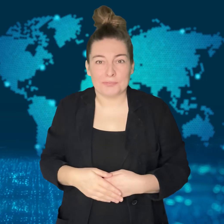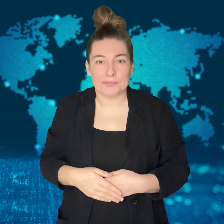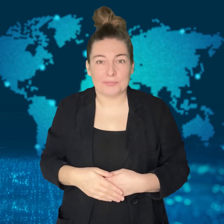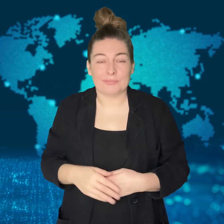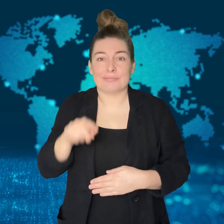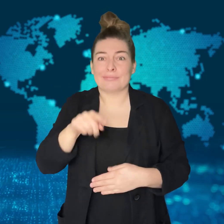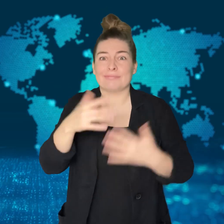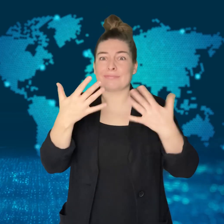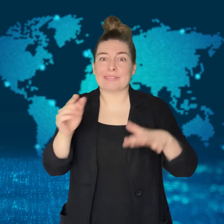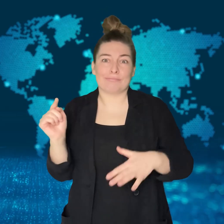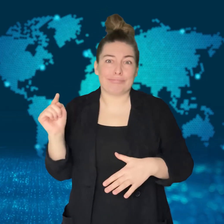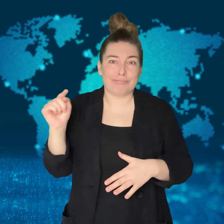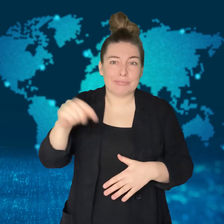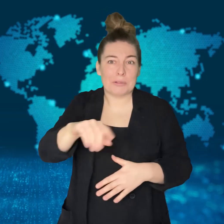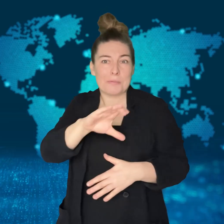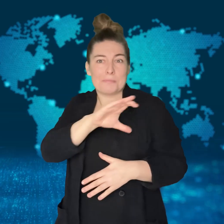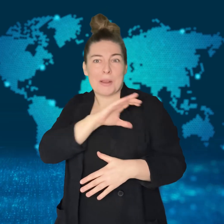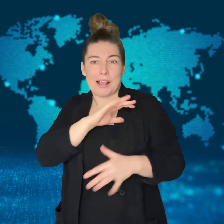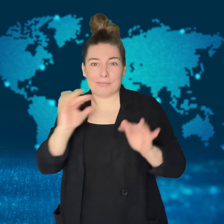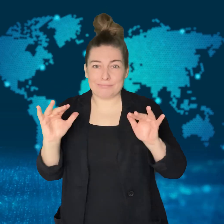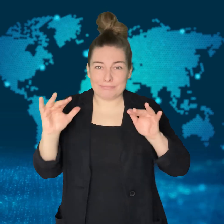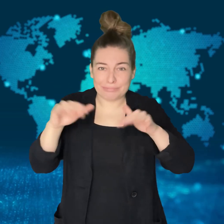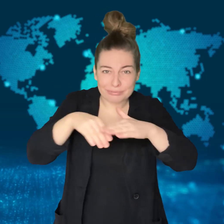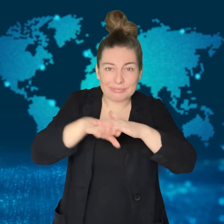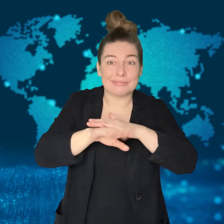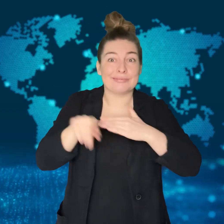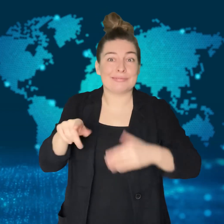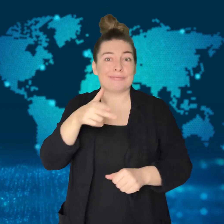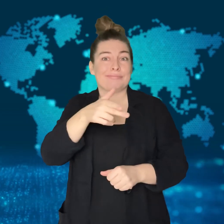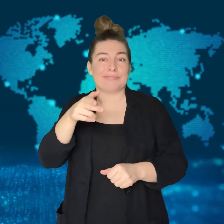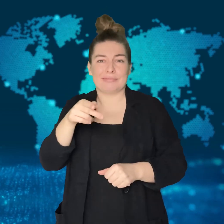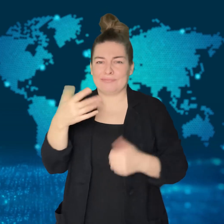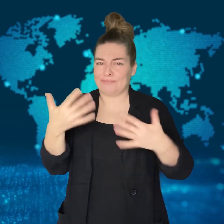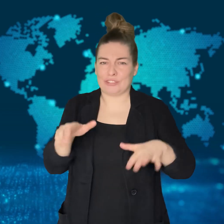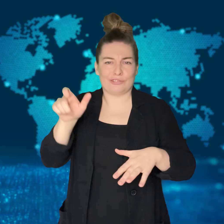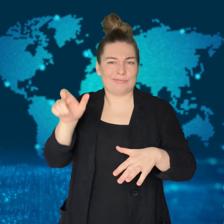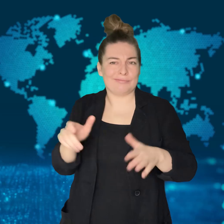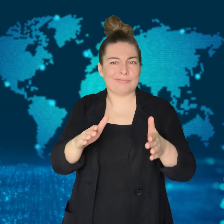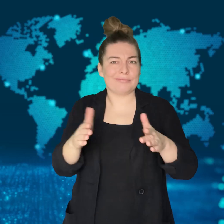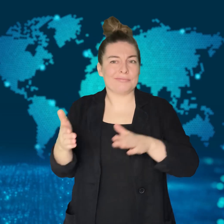She shot at others before she died of a self-inflicted wound.